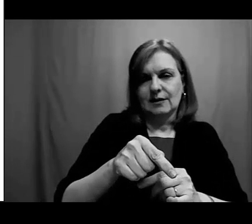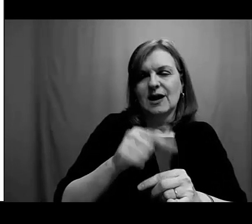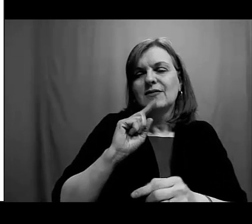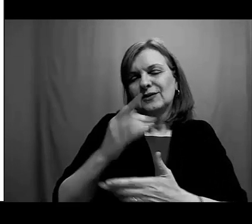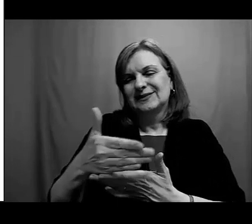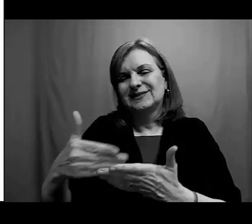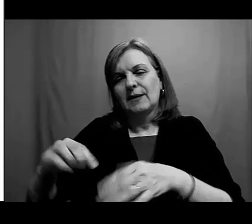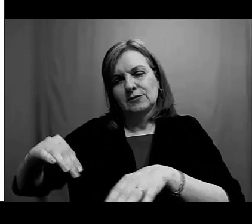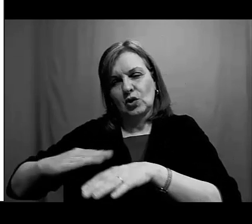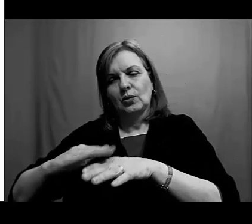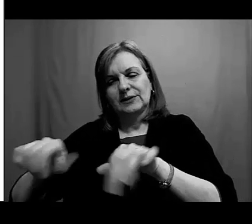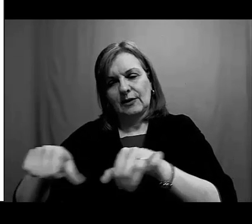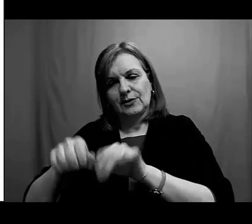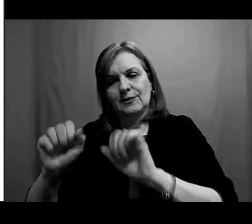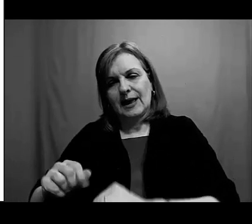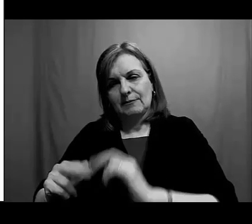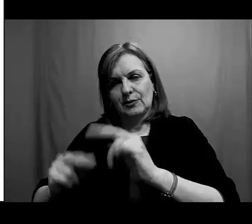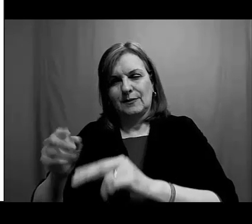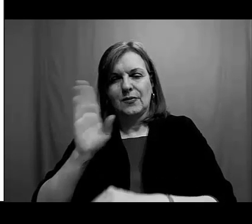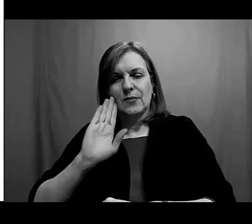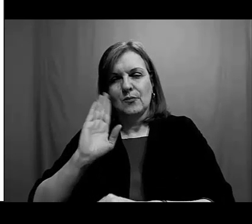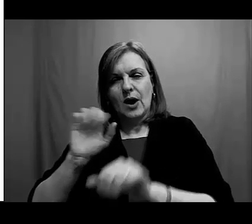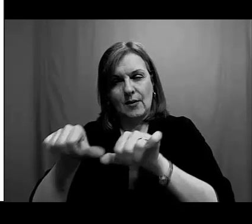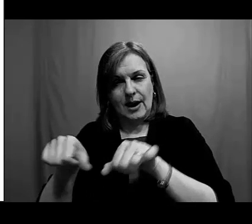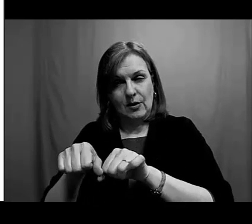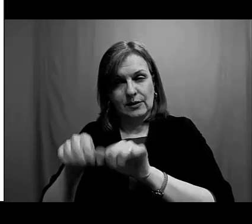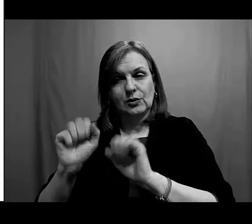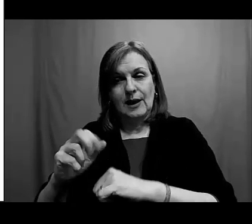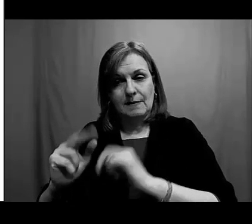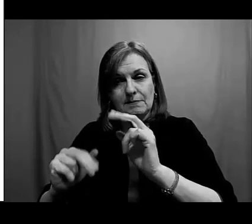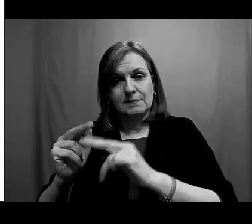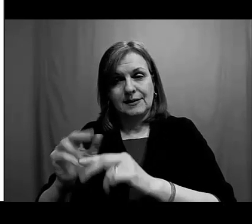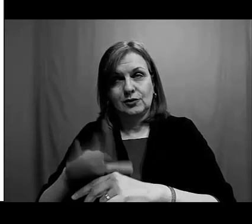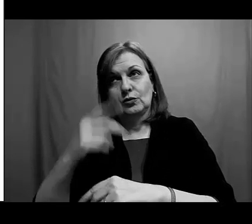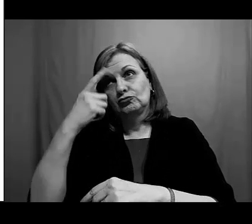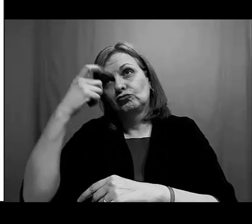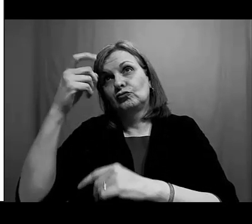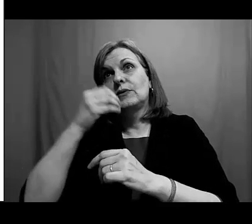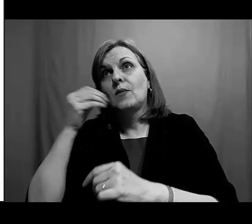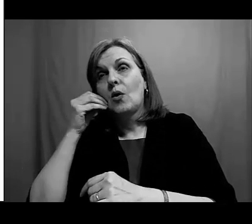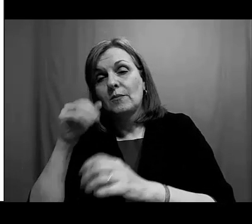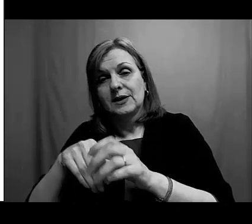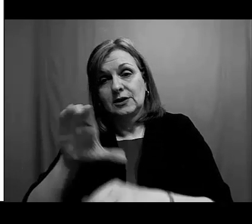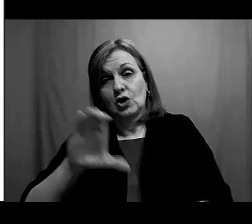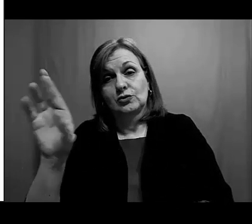in the brown coastal space where you could build if you're looking to build your dream home Costa Rica!